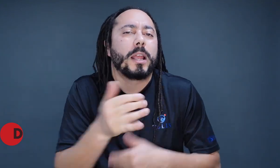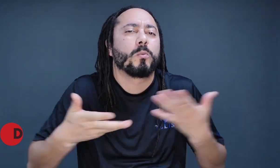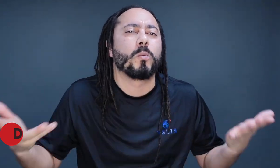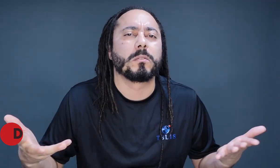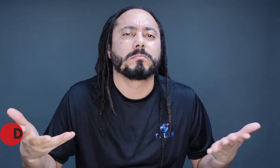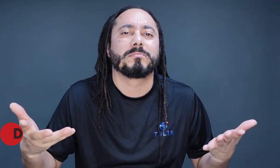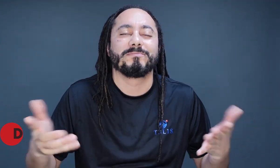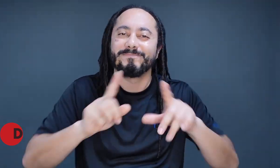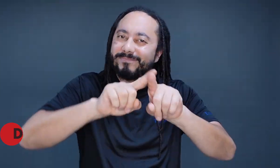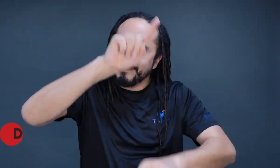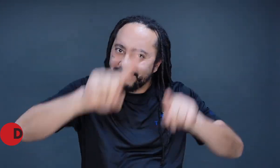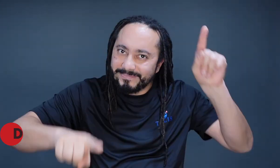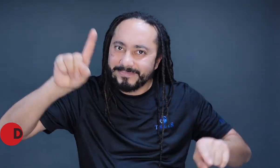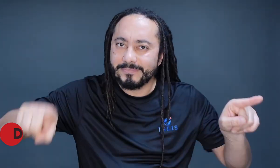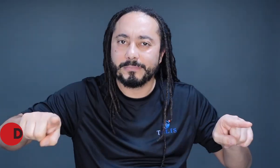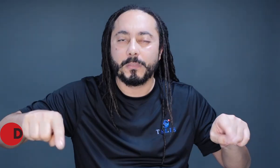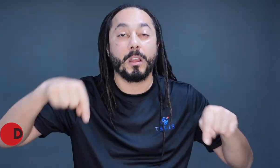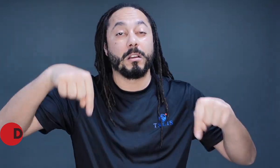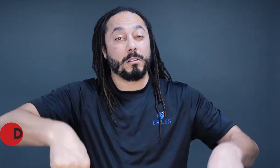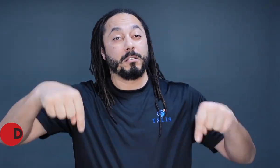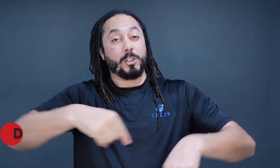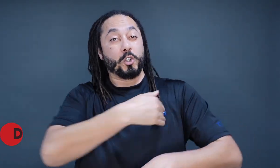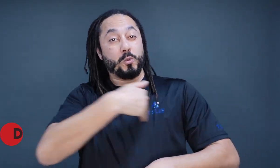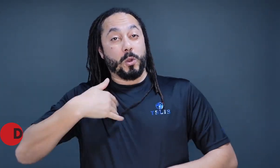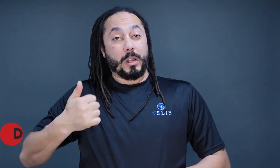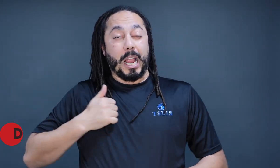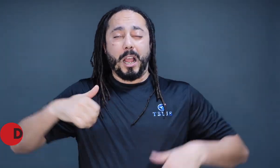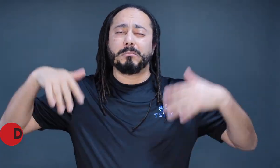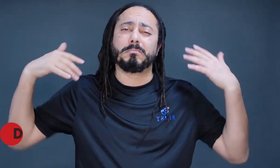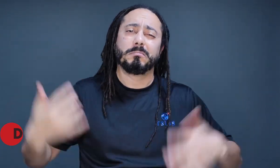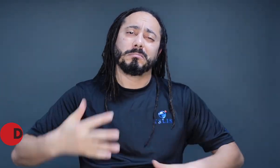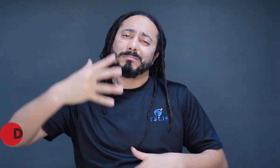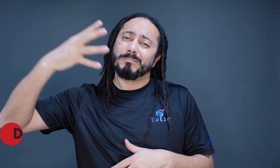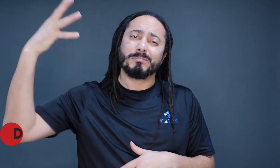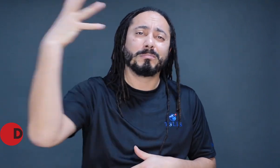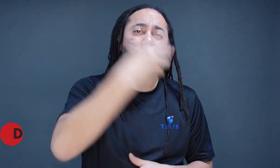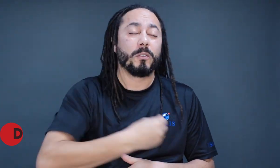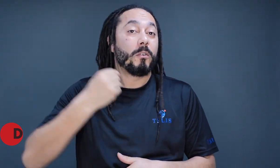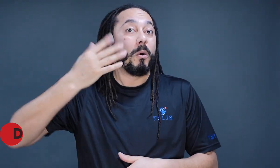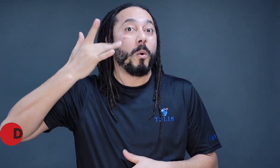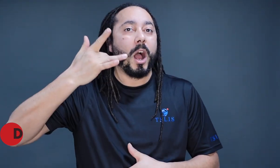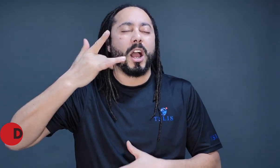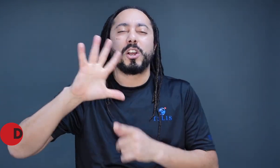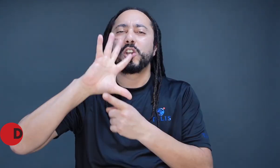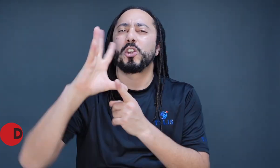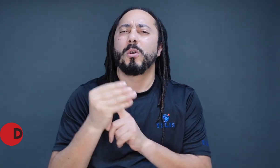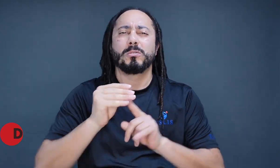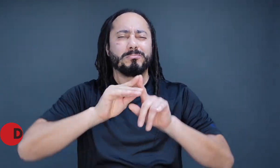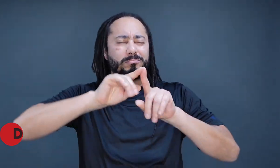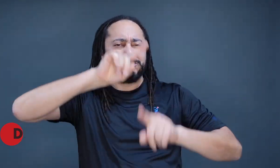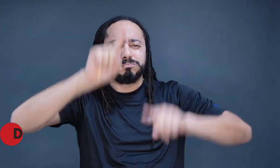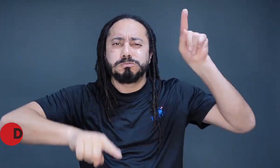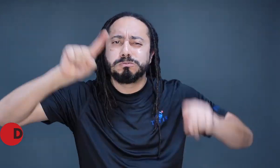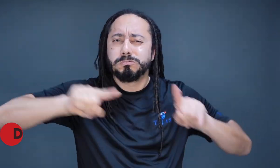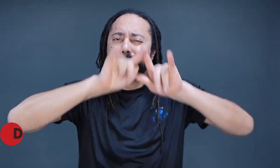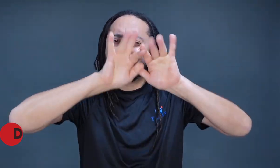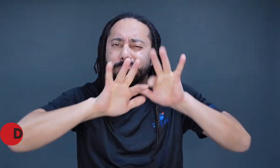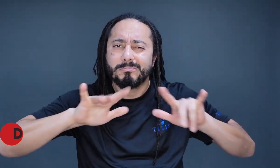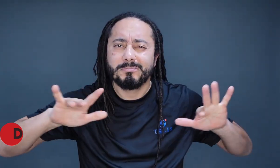what does the community look like? It is diverse! Here in Toronto, Canada it is beautiful because we have